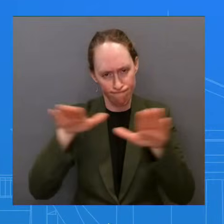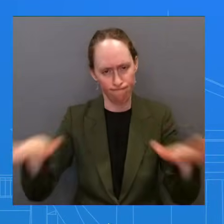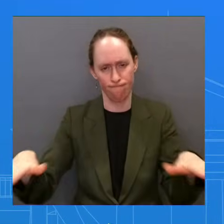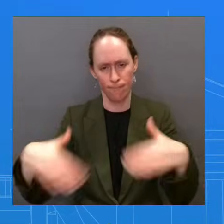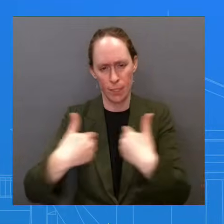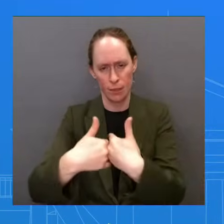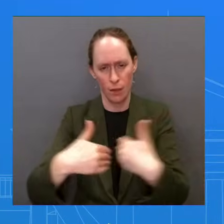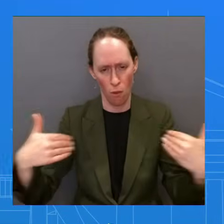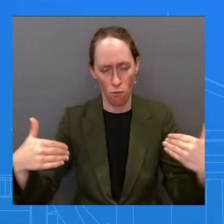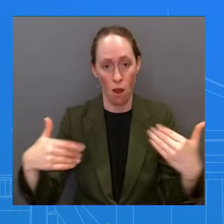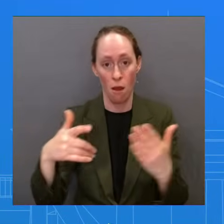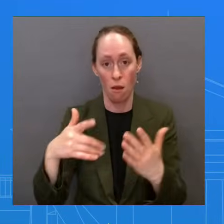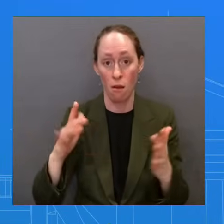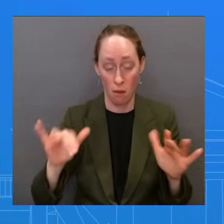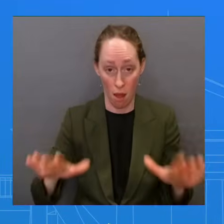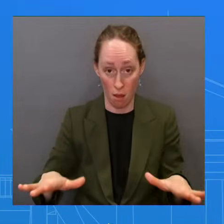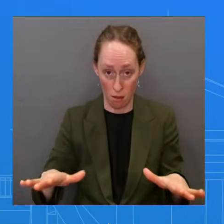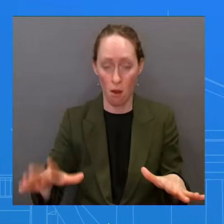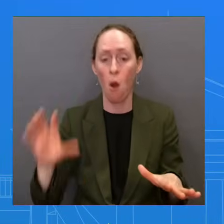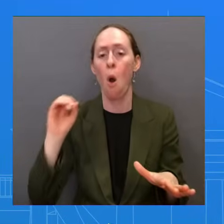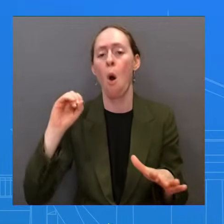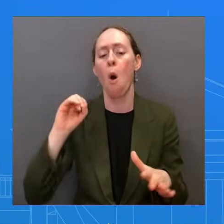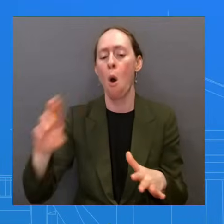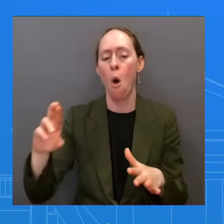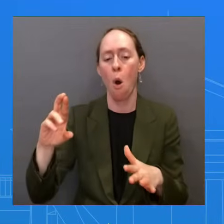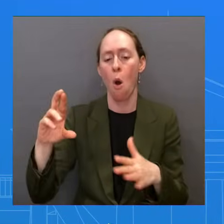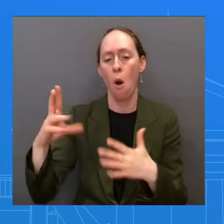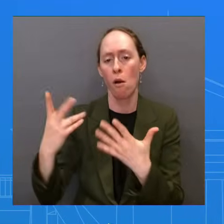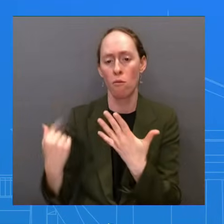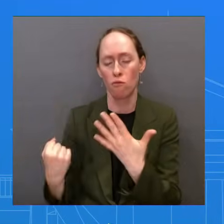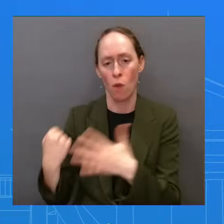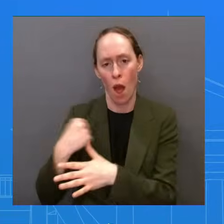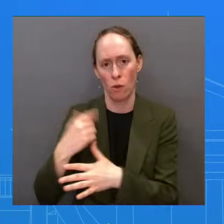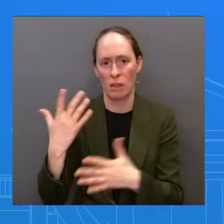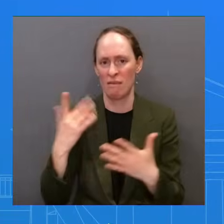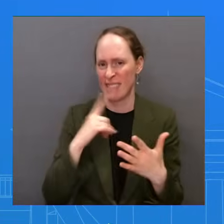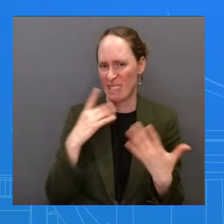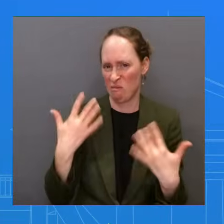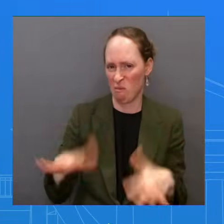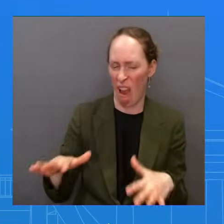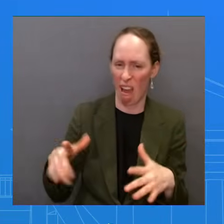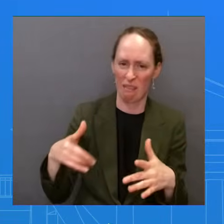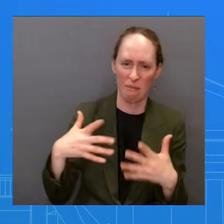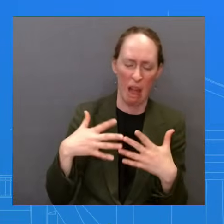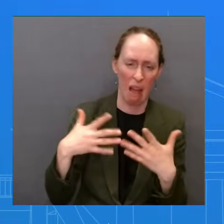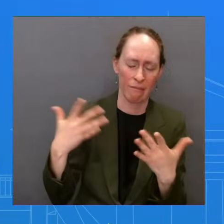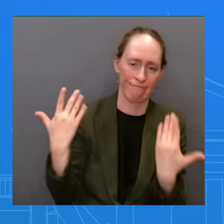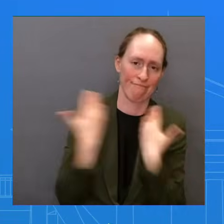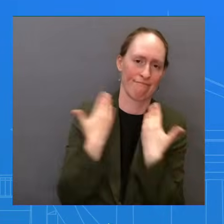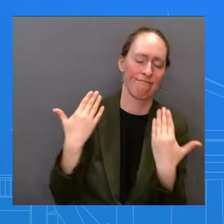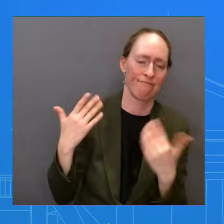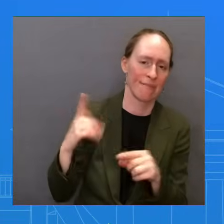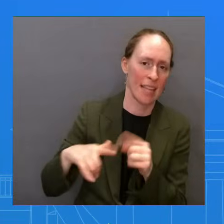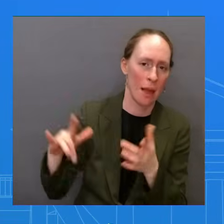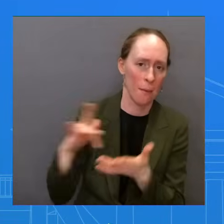but what's his ultimate priority? Because it -- like in the game of chicken, at some point, yeah, you can wait for the car, you can wait for the car, but you might have to jump out the way.